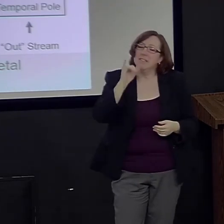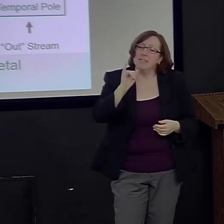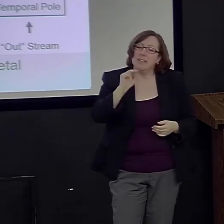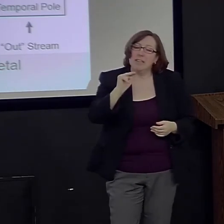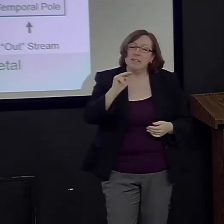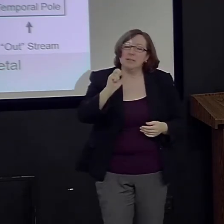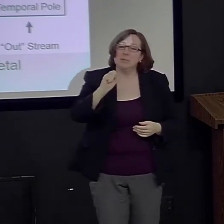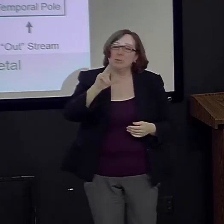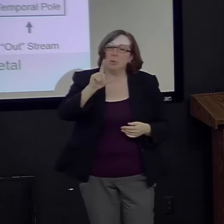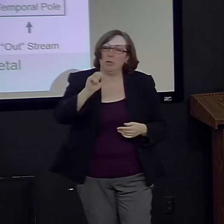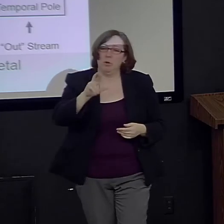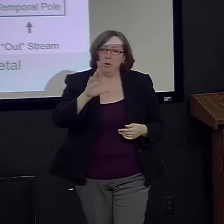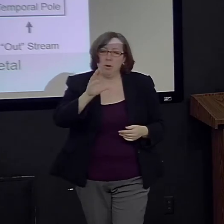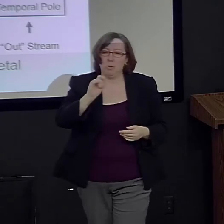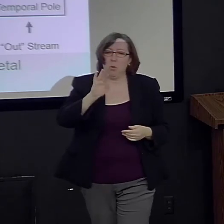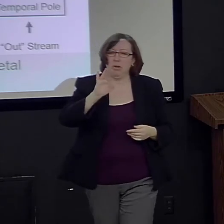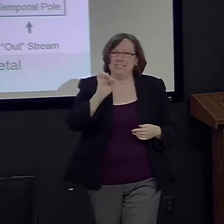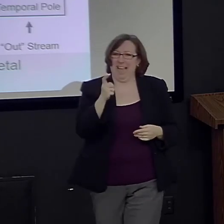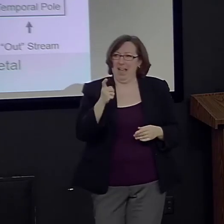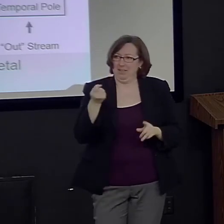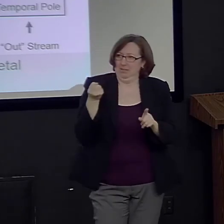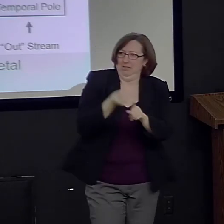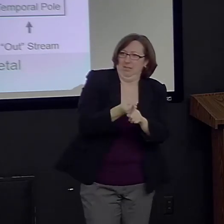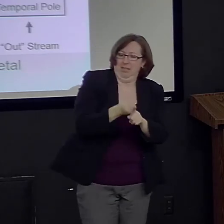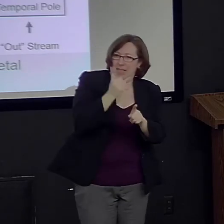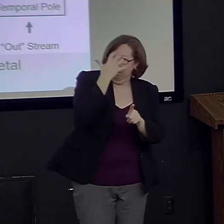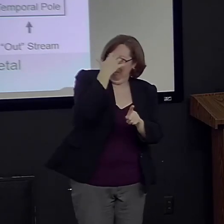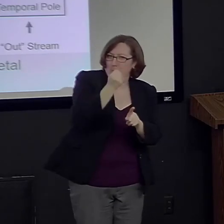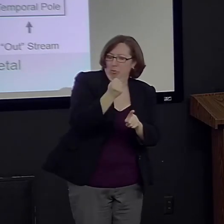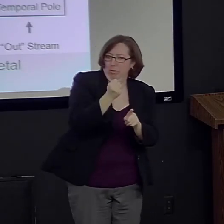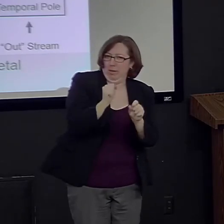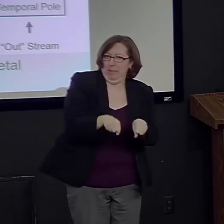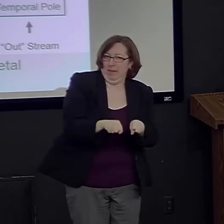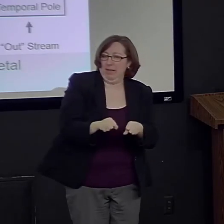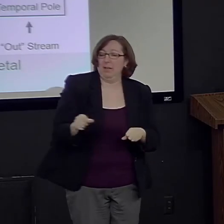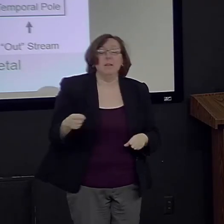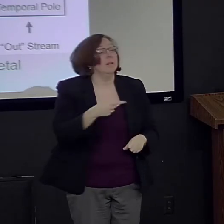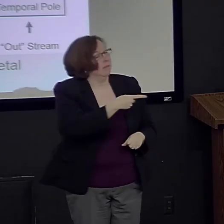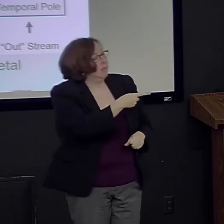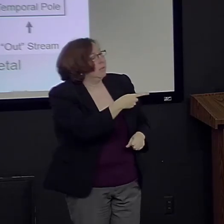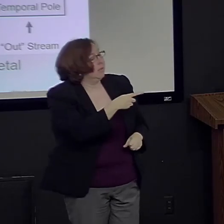is playing a role in that memory. What do you have to say? Well, the subcentral area down there